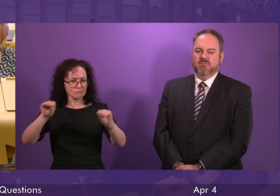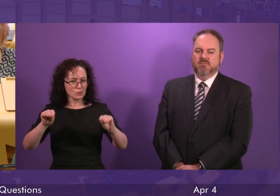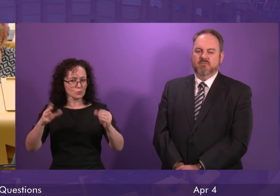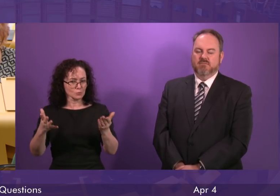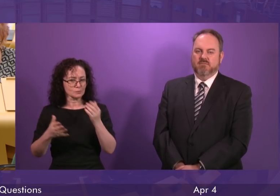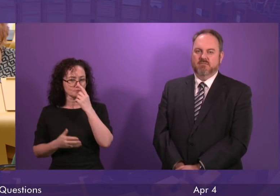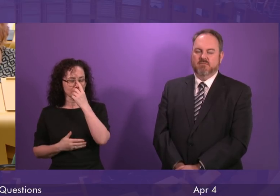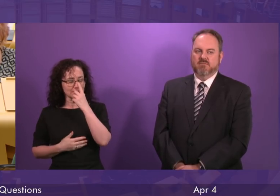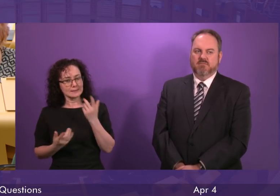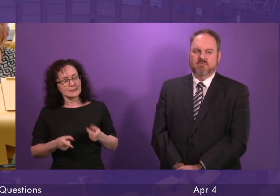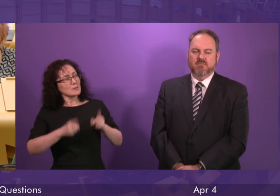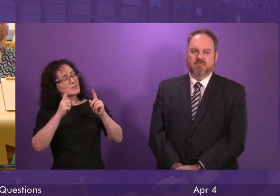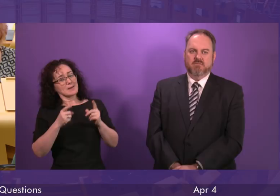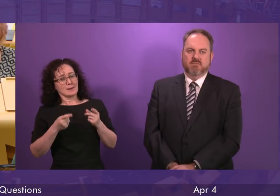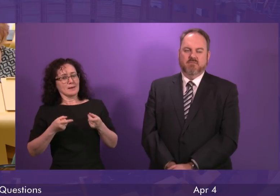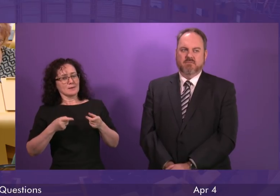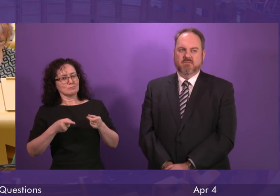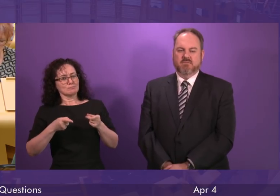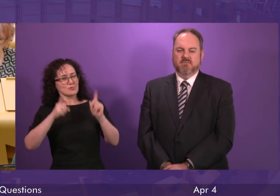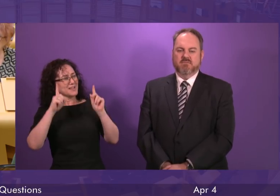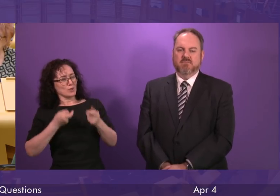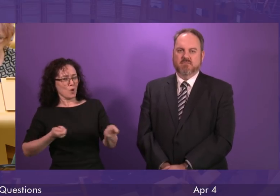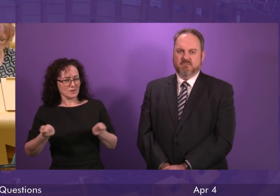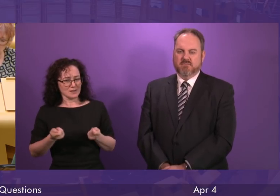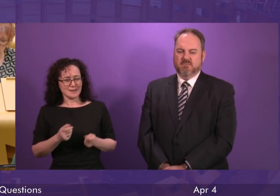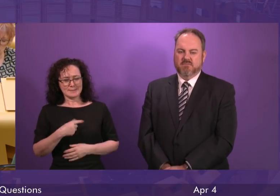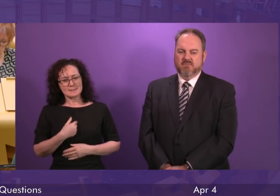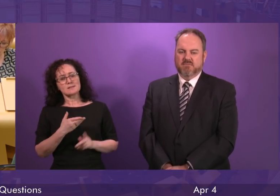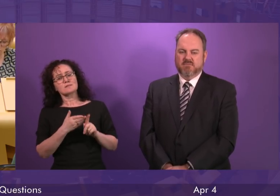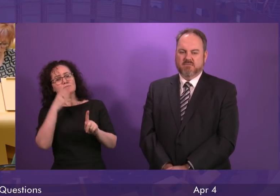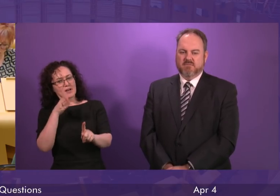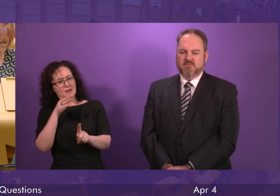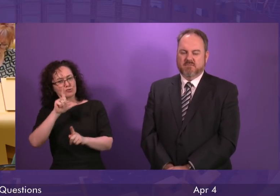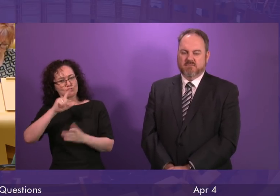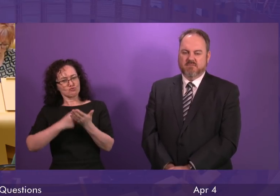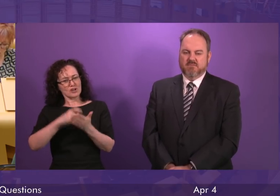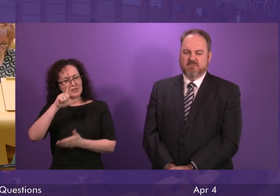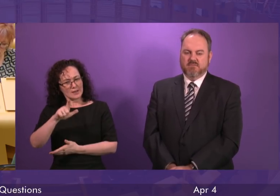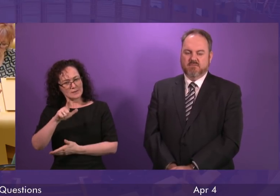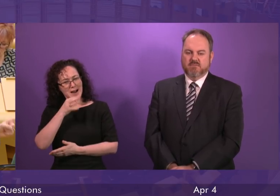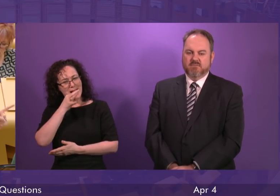I could not help noticing that while Richard Leonard was asking me that important and serious